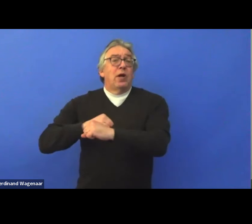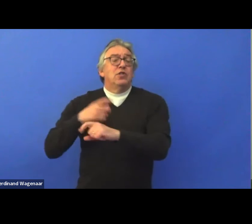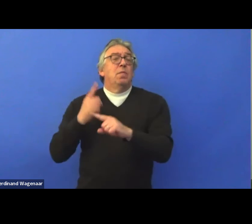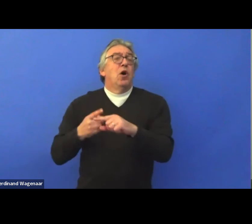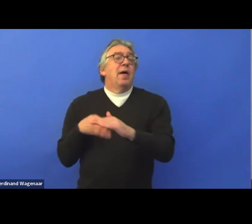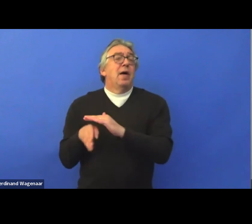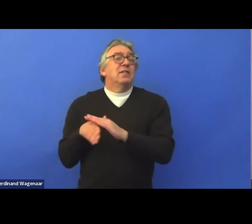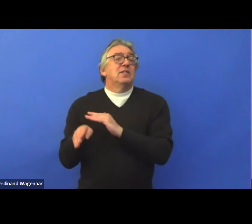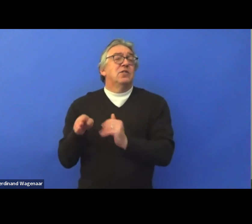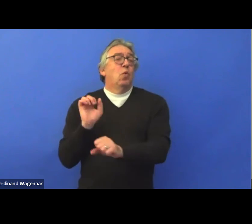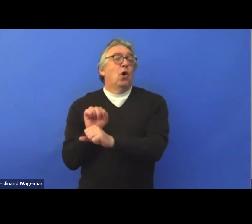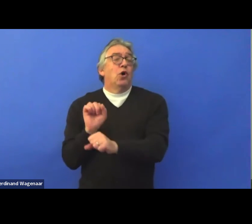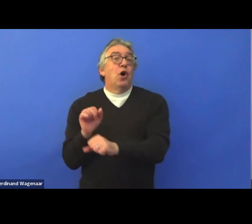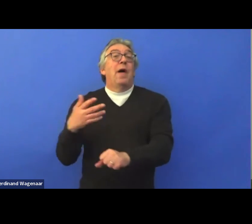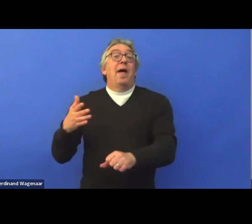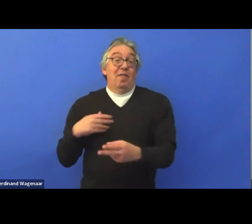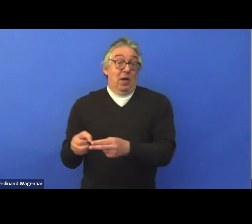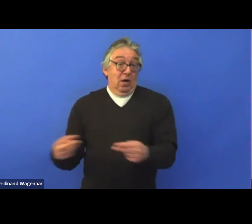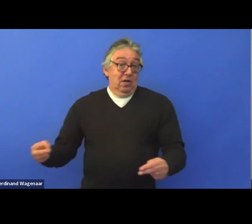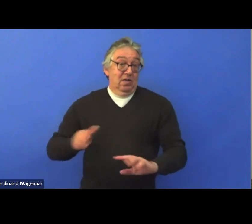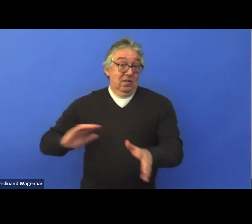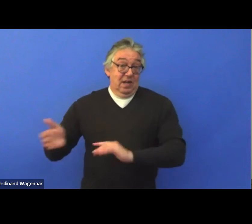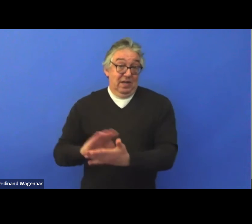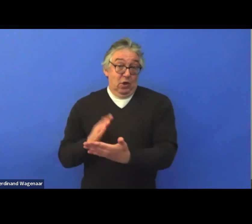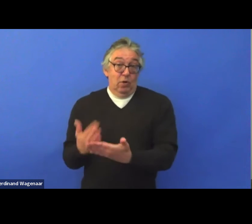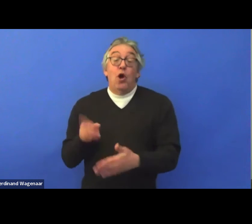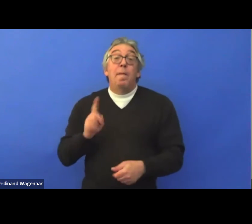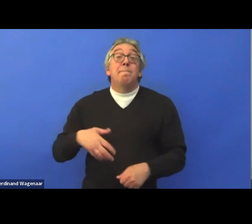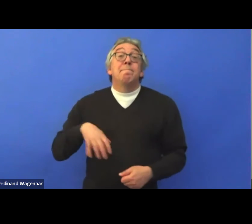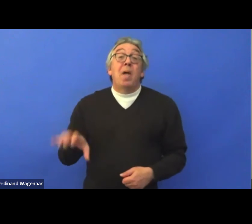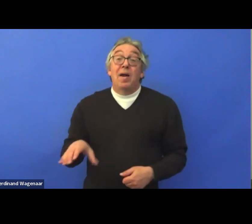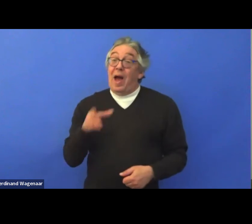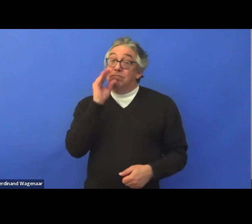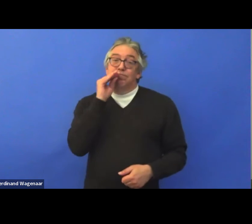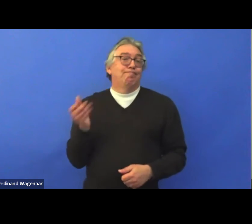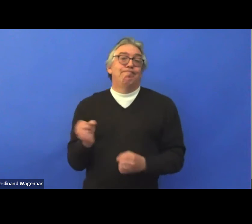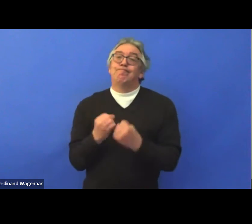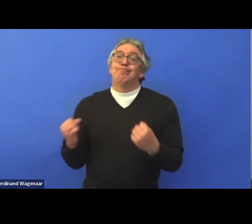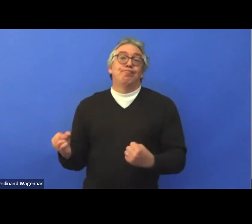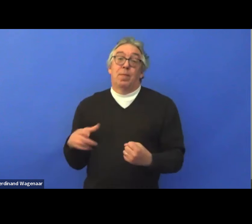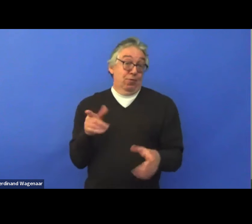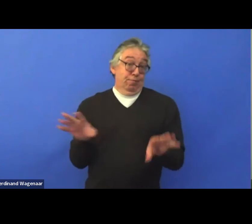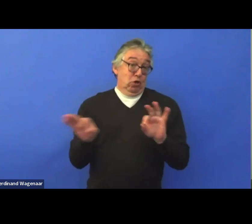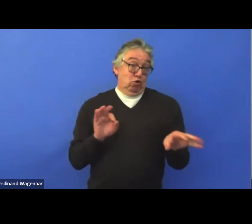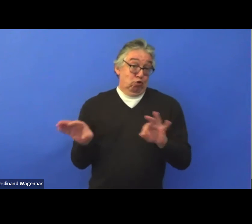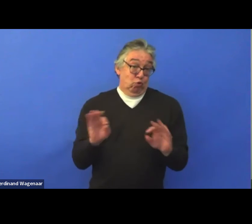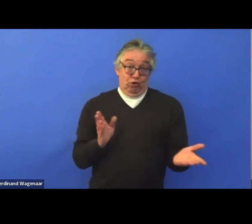And this will have captioning and sign interpretation but no Bangla. You can choose one of the two rooms.